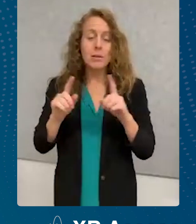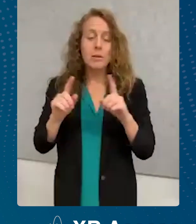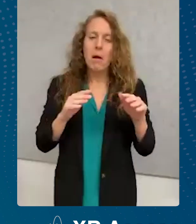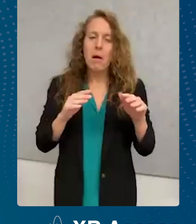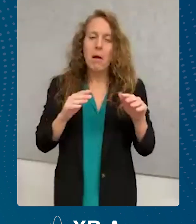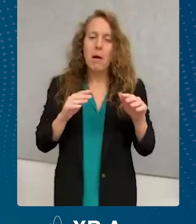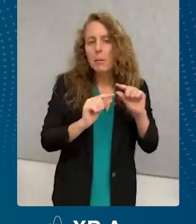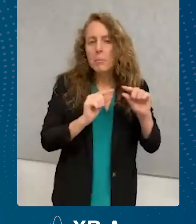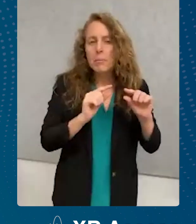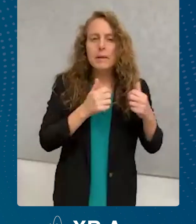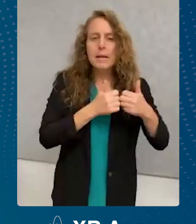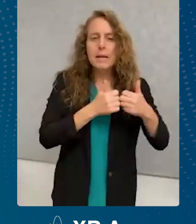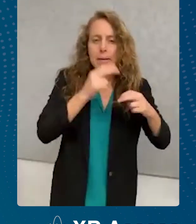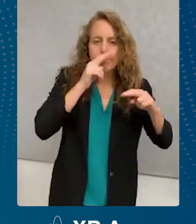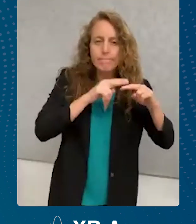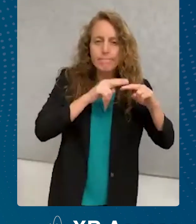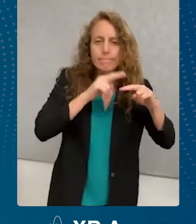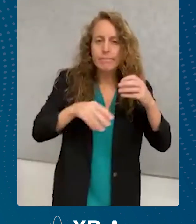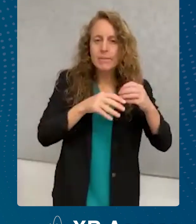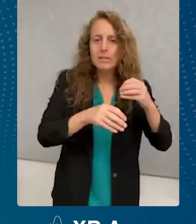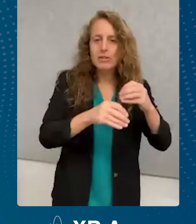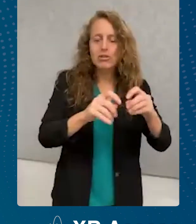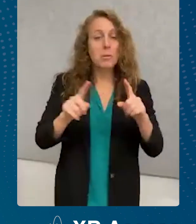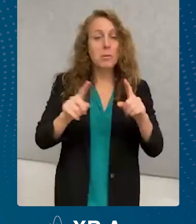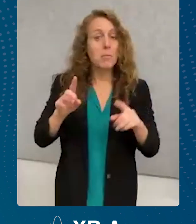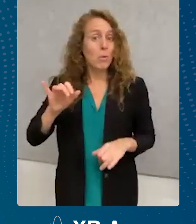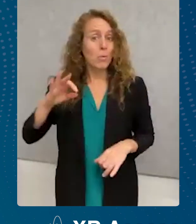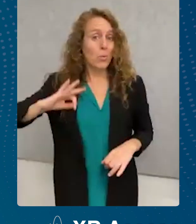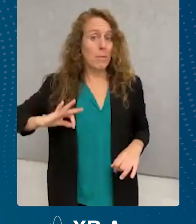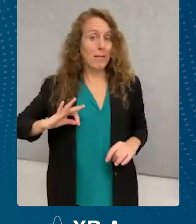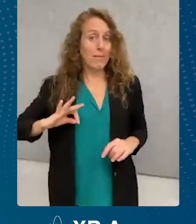are benefits as I mentioned, from an educational standpoint.